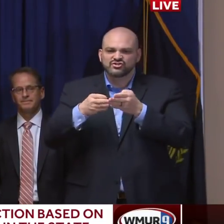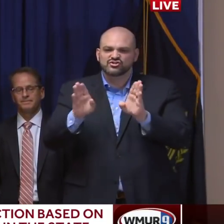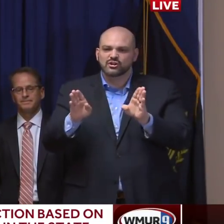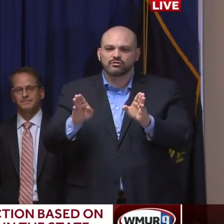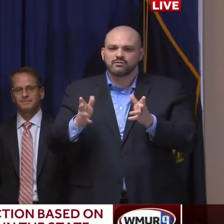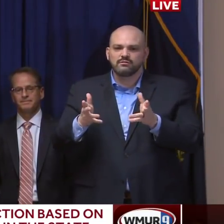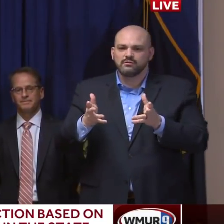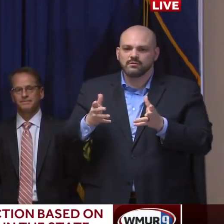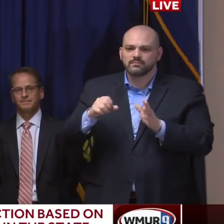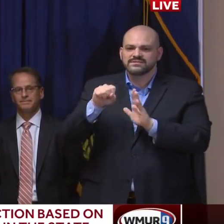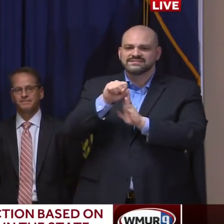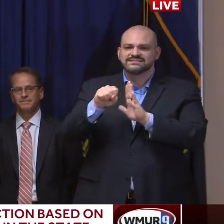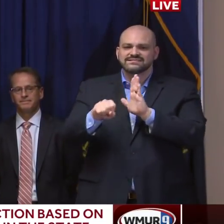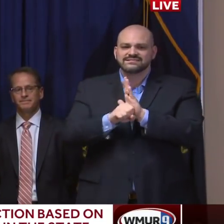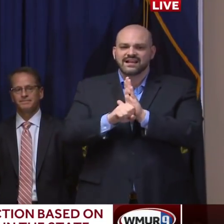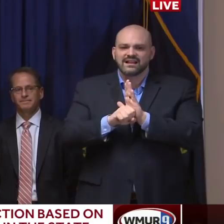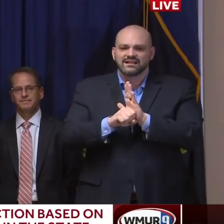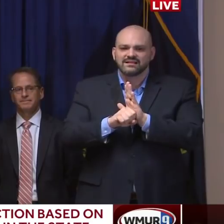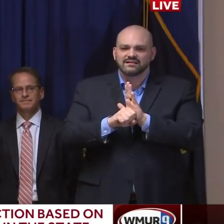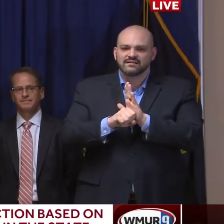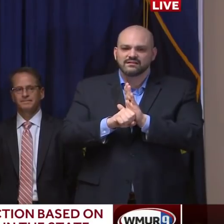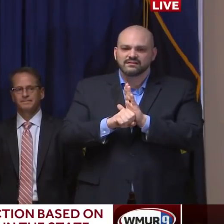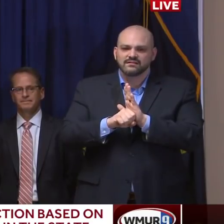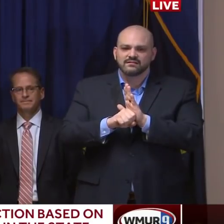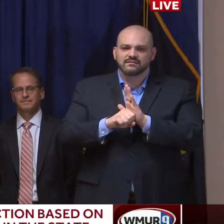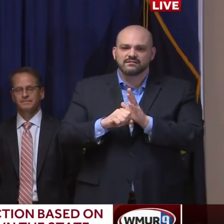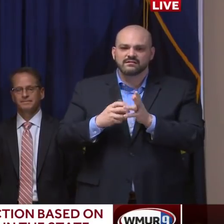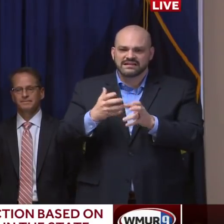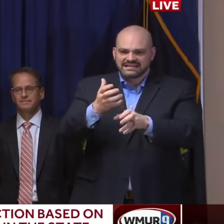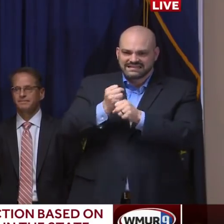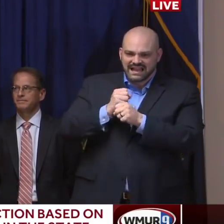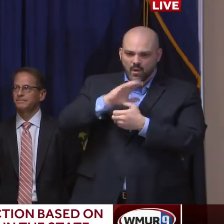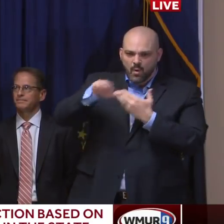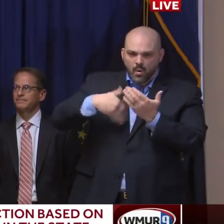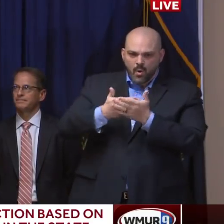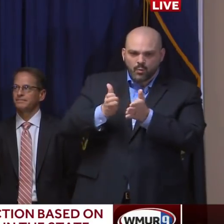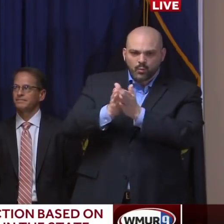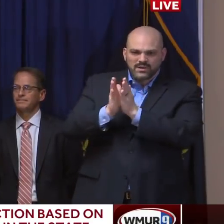WE CAN GET THIS UP VIRTUALLY IMMEDIATELY.